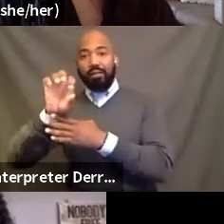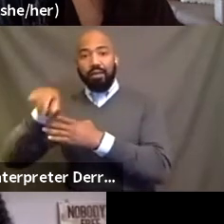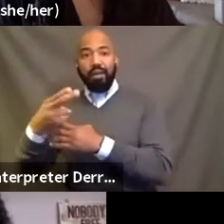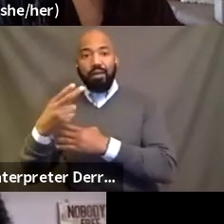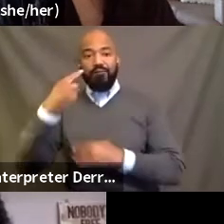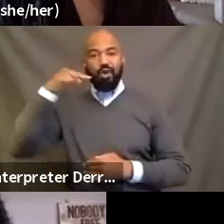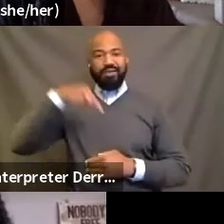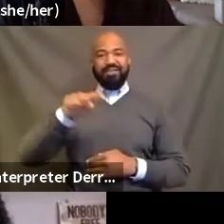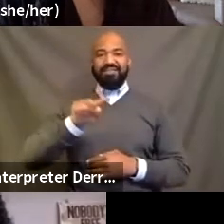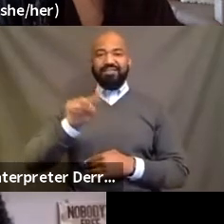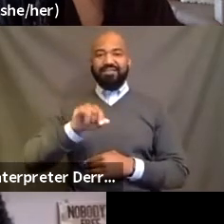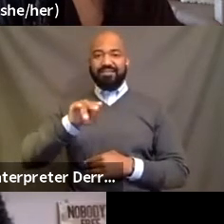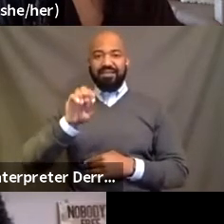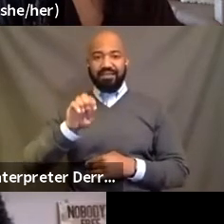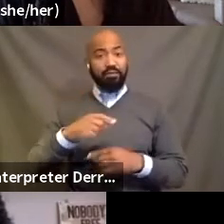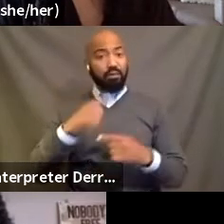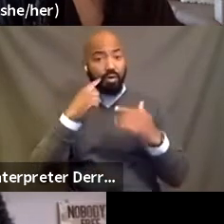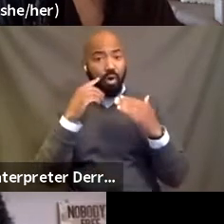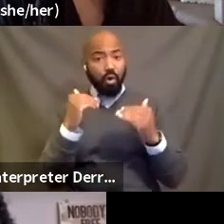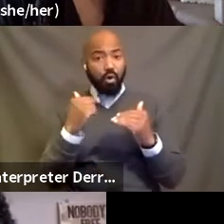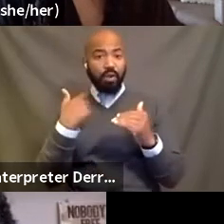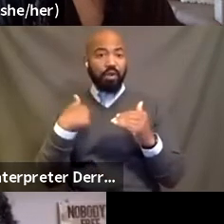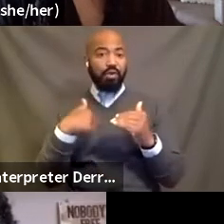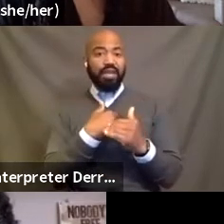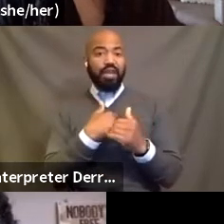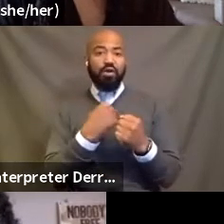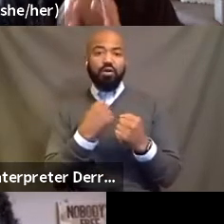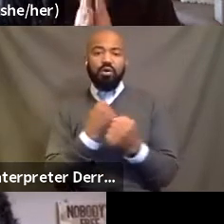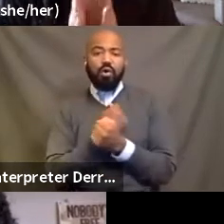Kirya Traber (she/her): goodnight everyone, and I hope I see you at the next pirates event have a great one.